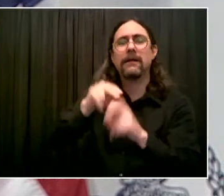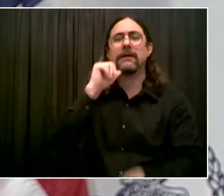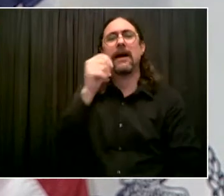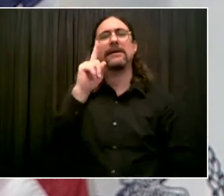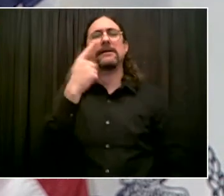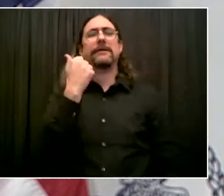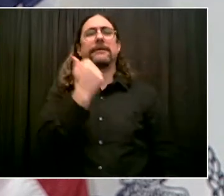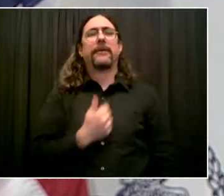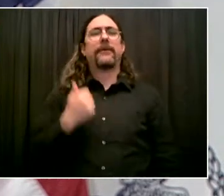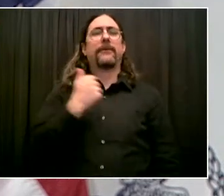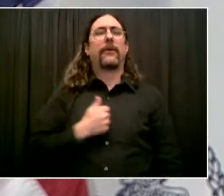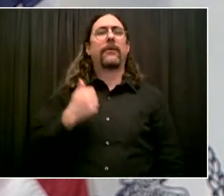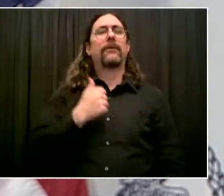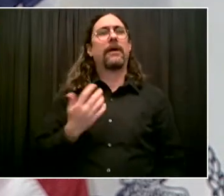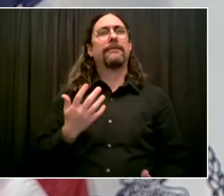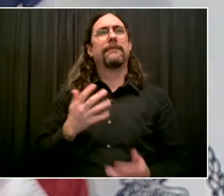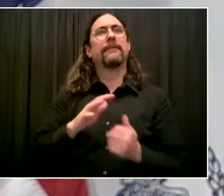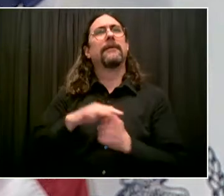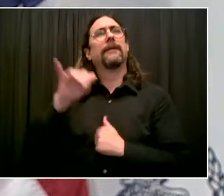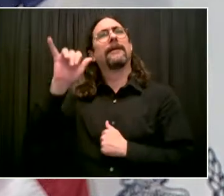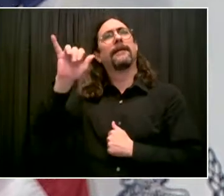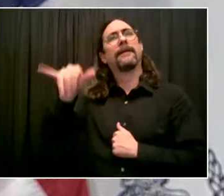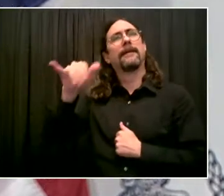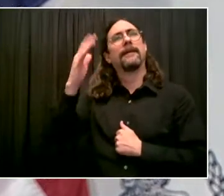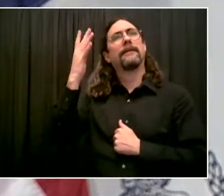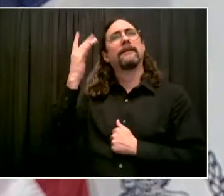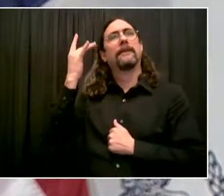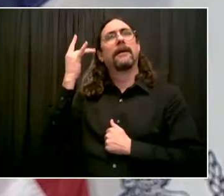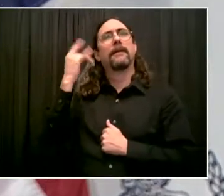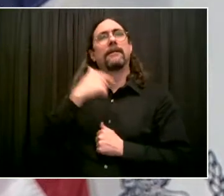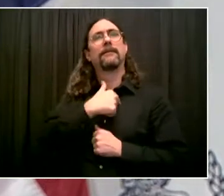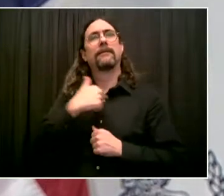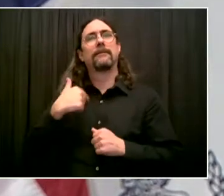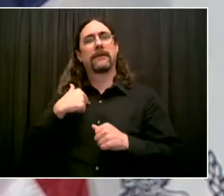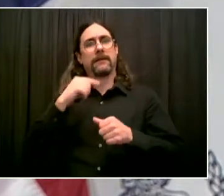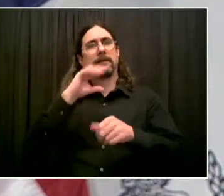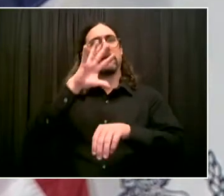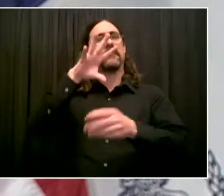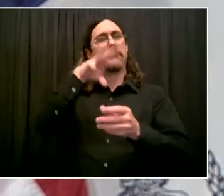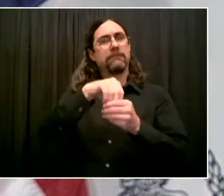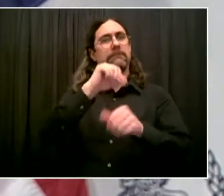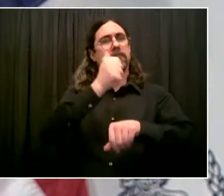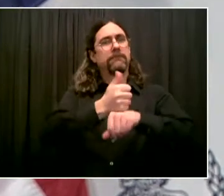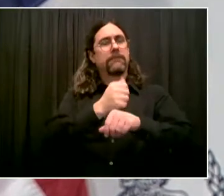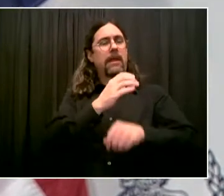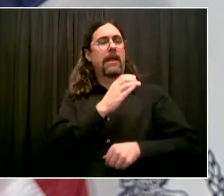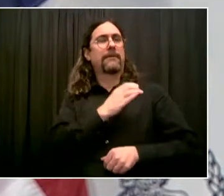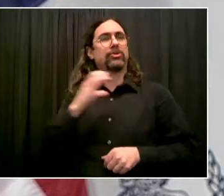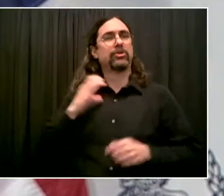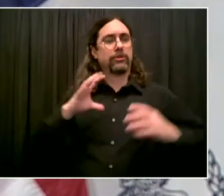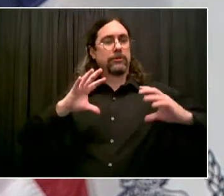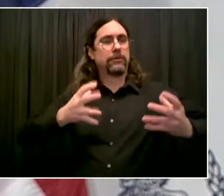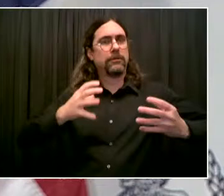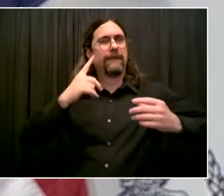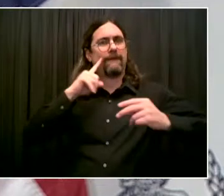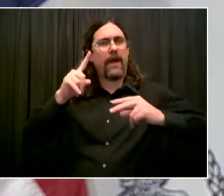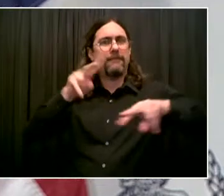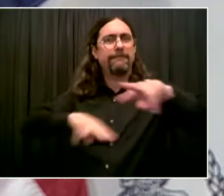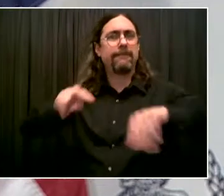ABOUT A LOT OF OTHEHER ELEMEMENTS OF LIFE IN THE CITY AND WHAT CITY GOVERNMENT HHAS DONONOE R R HA